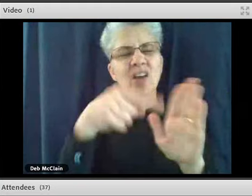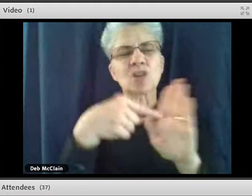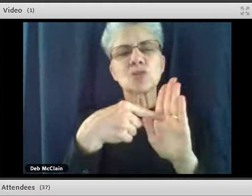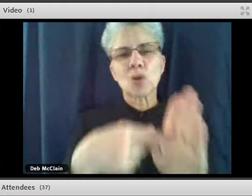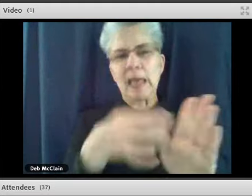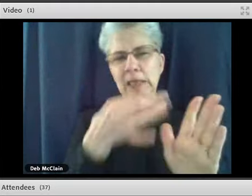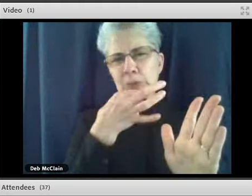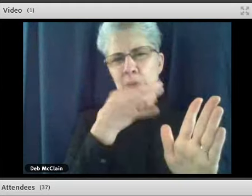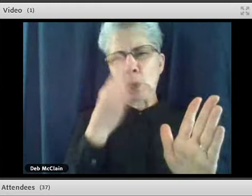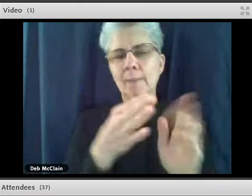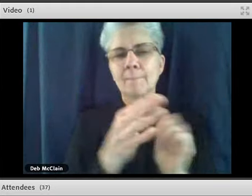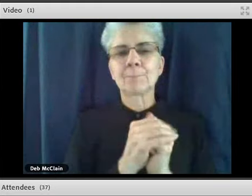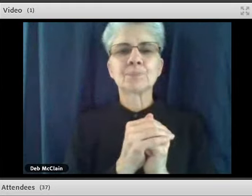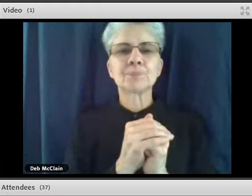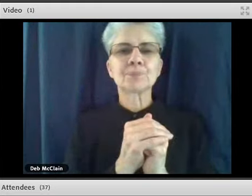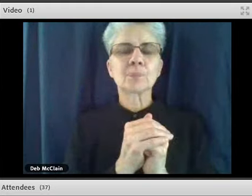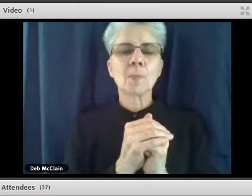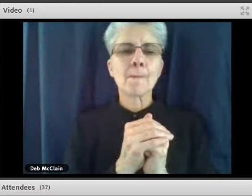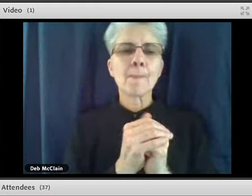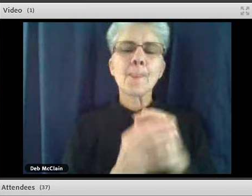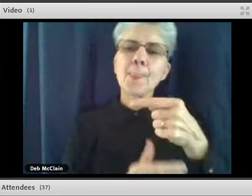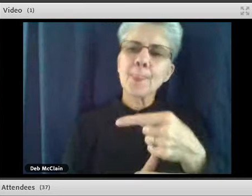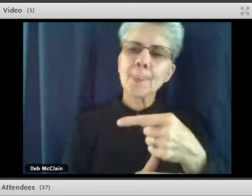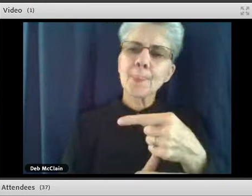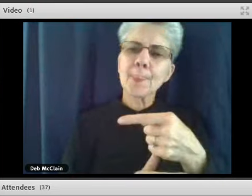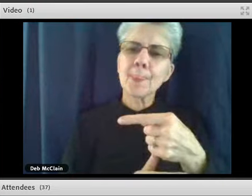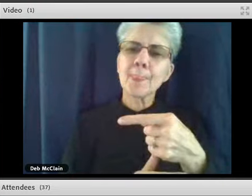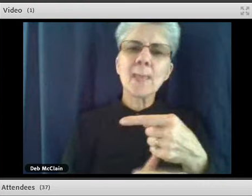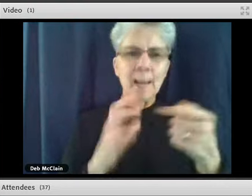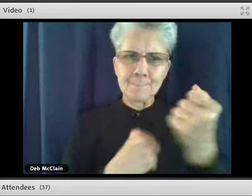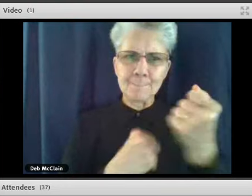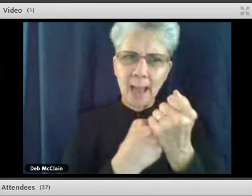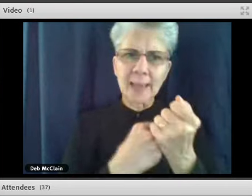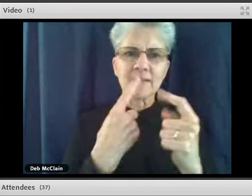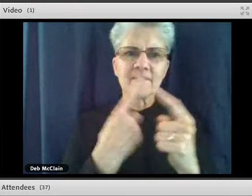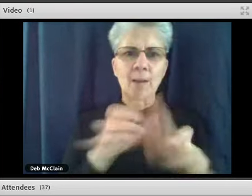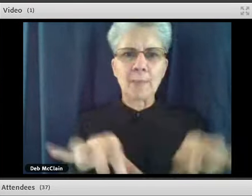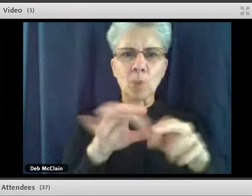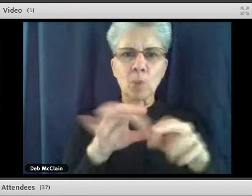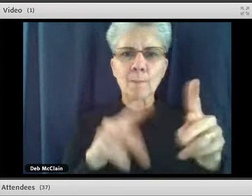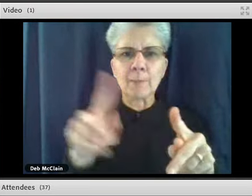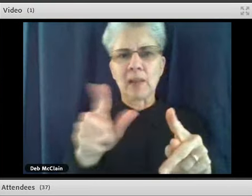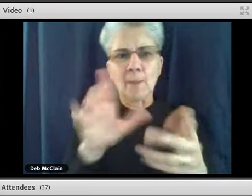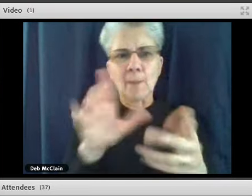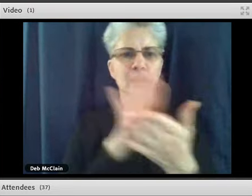And they're out there. I'm going to show you that in a couple minutes. Identify, get buy-in from key players --